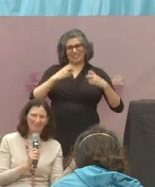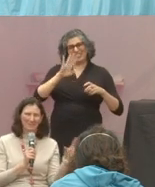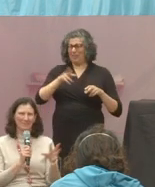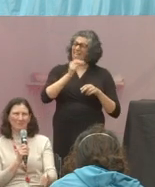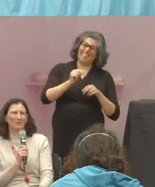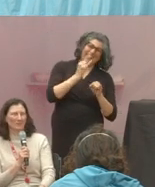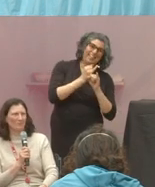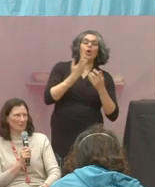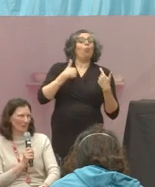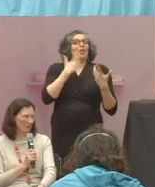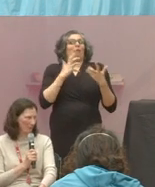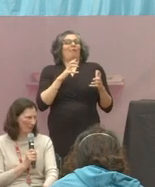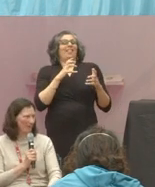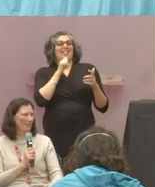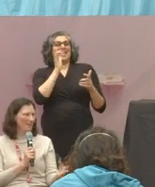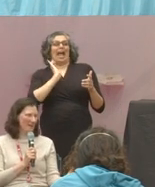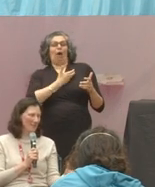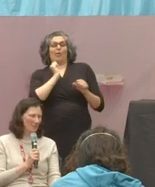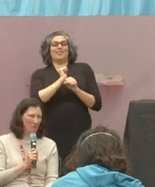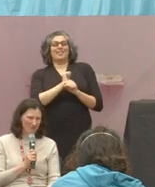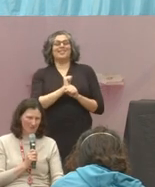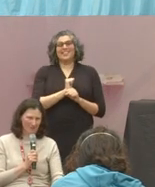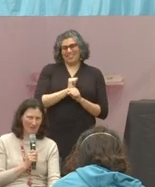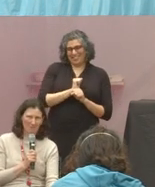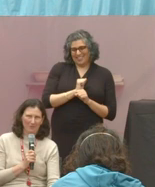you wanted to do in this particular work, as it were so.